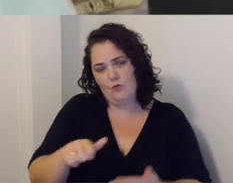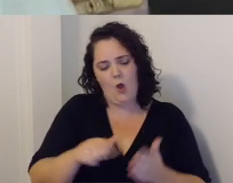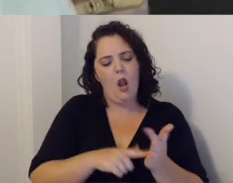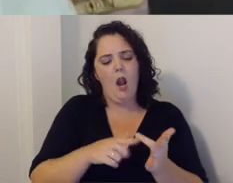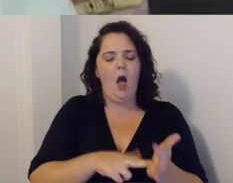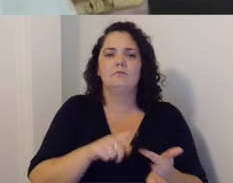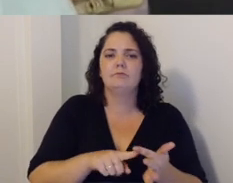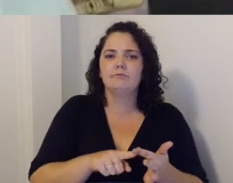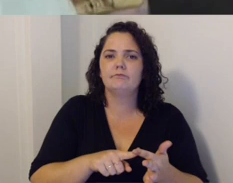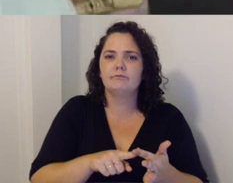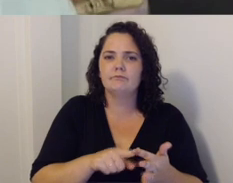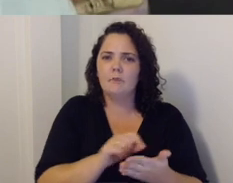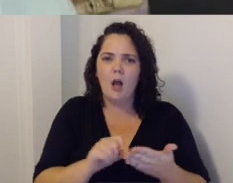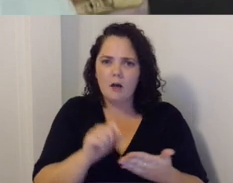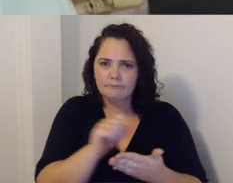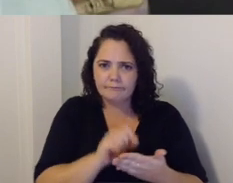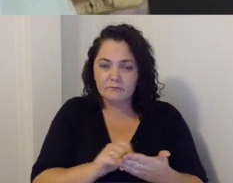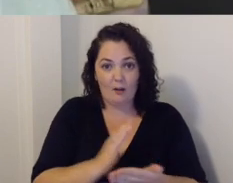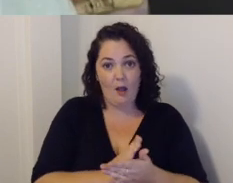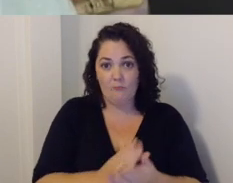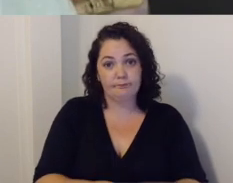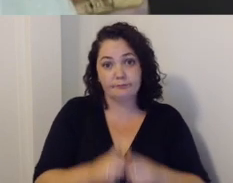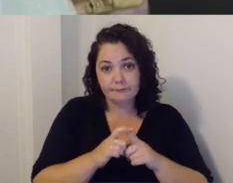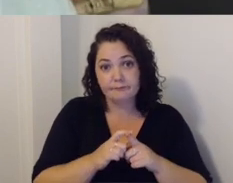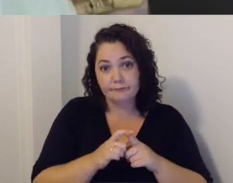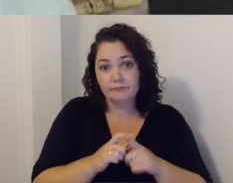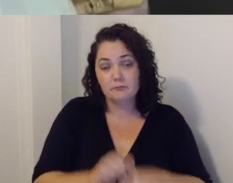difficult ways to draw and most one of the most difficult ways to learn to draw